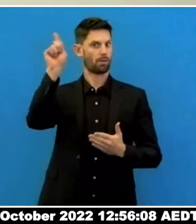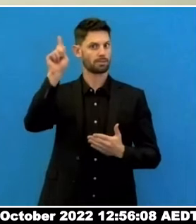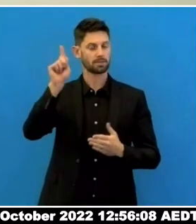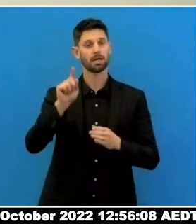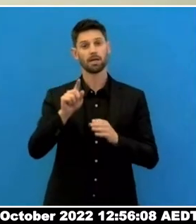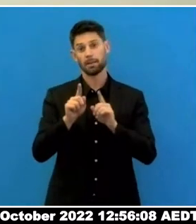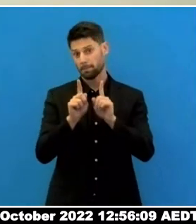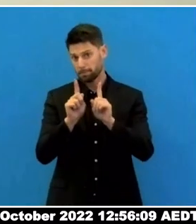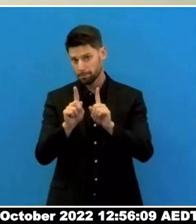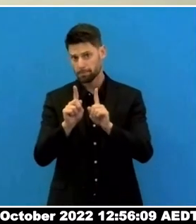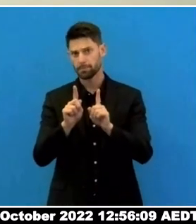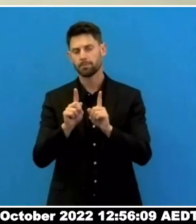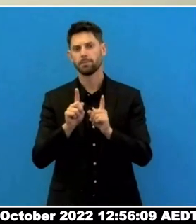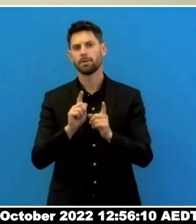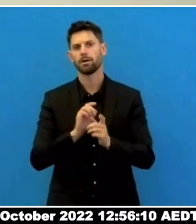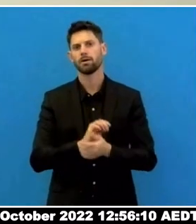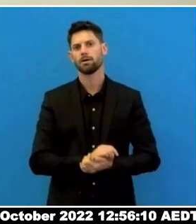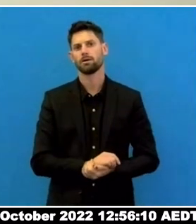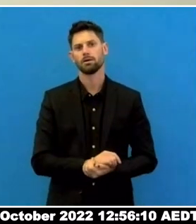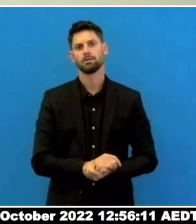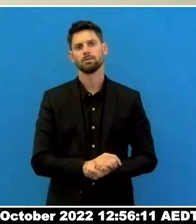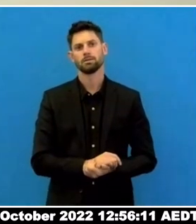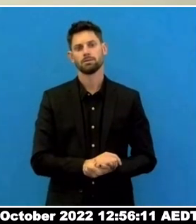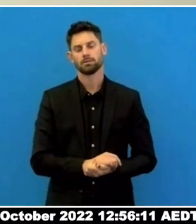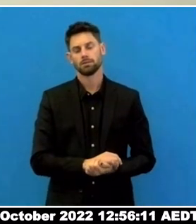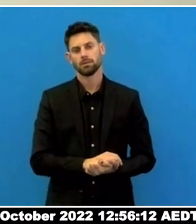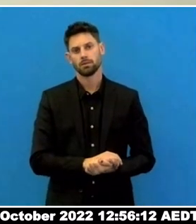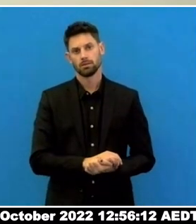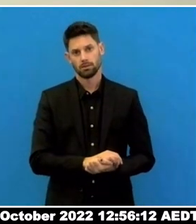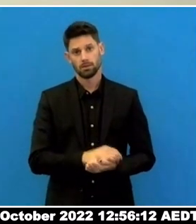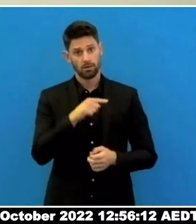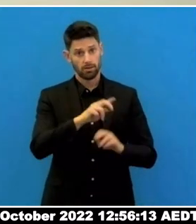But certainly, that, you know, having treatment and support